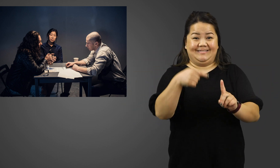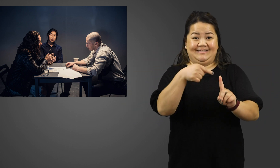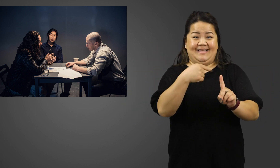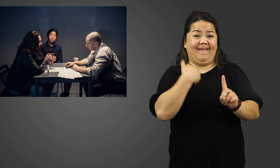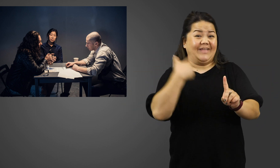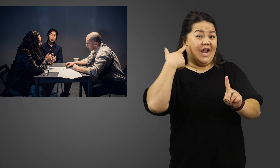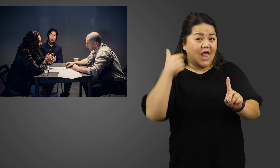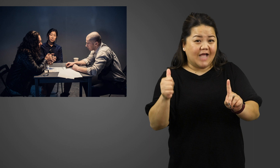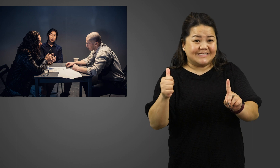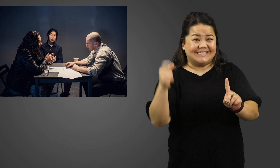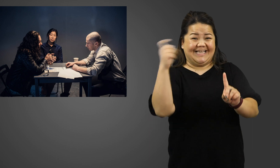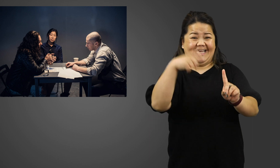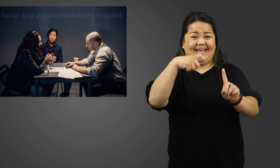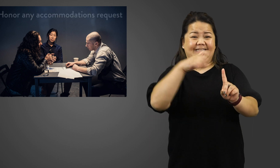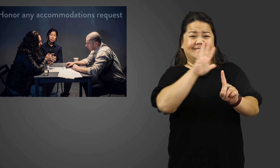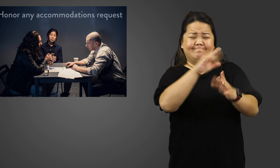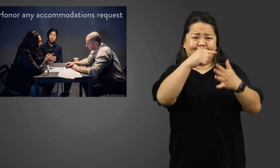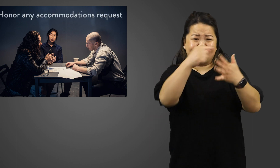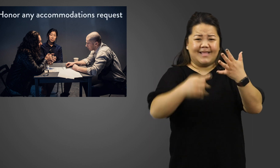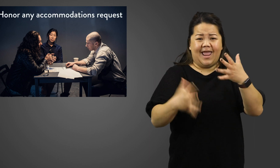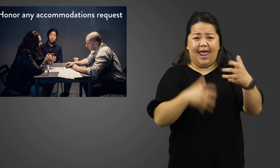is a best practice - to honor the accommodations